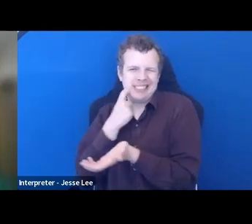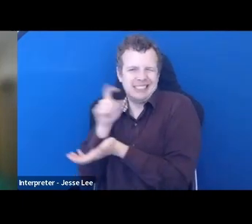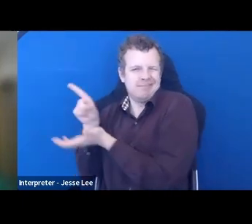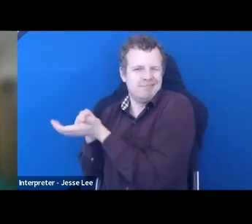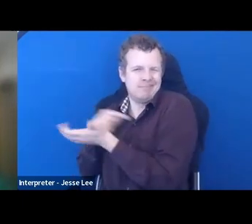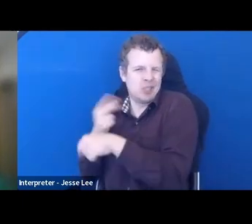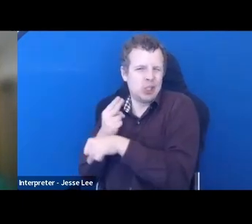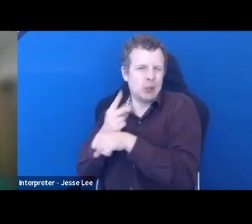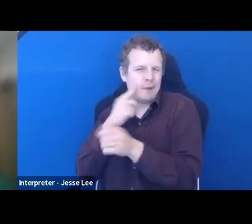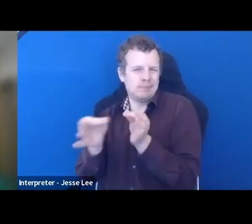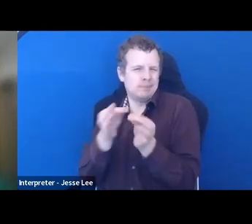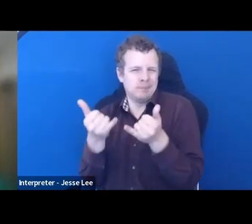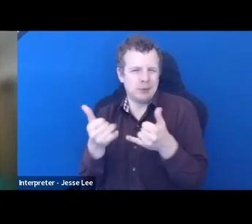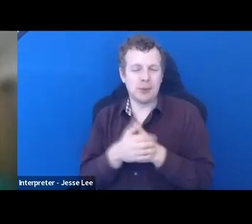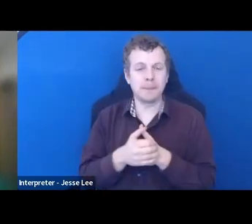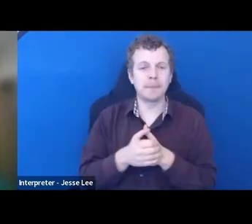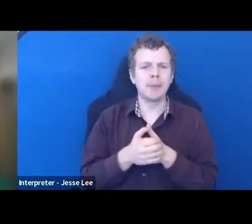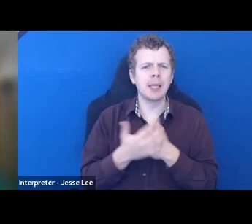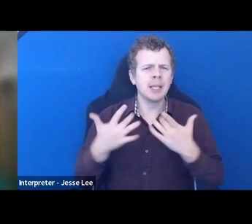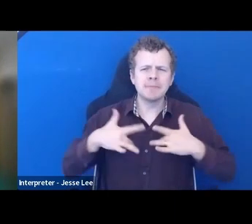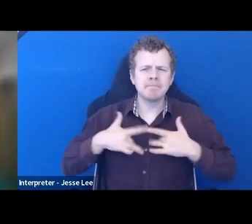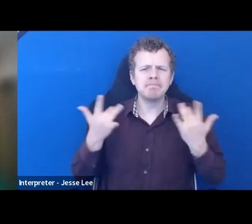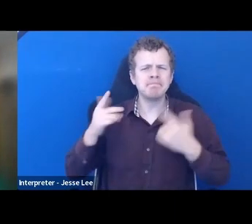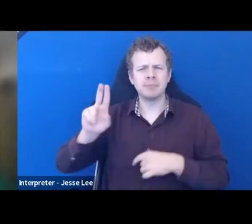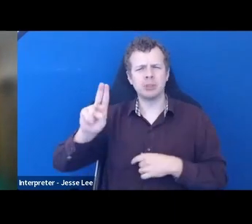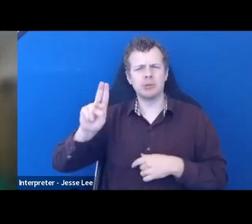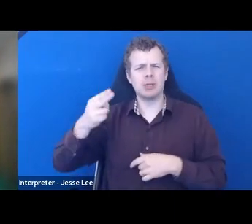So some statistics about unilateral hearing loss.